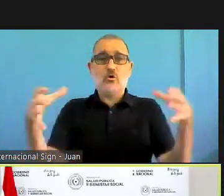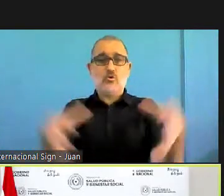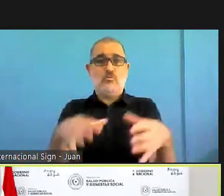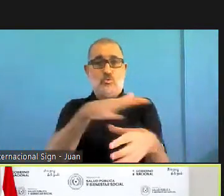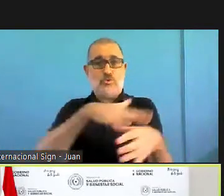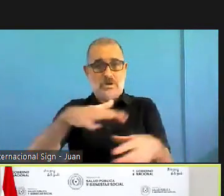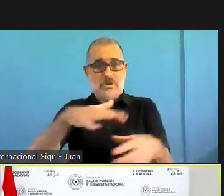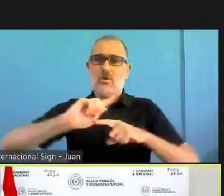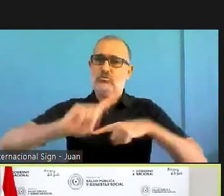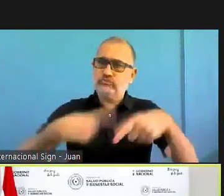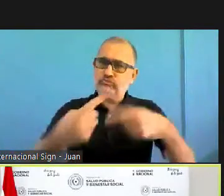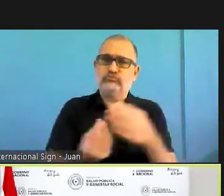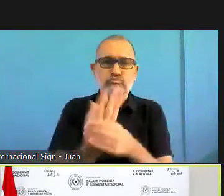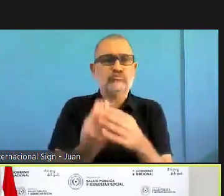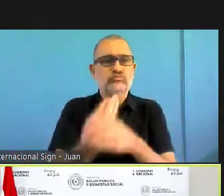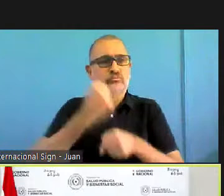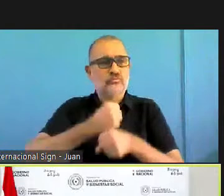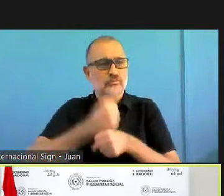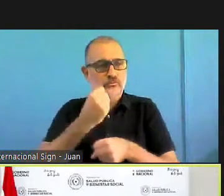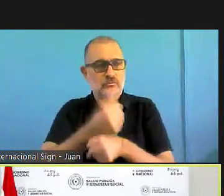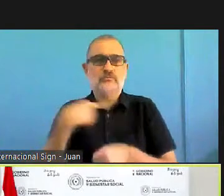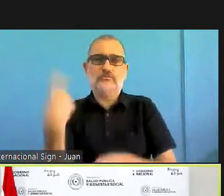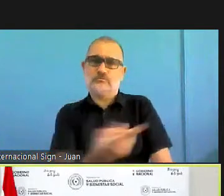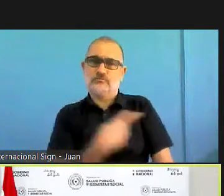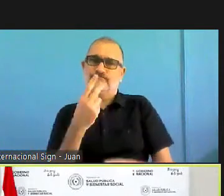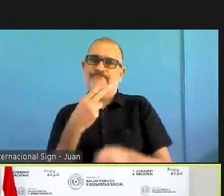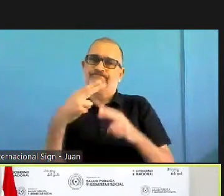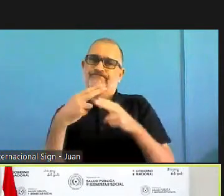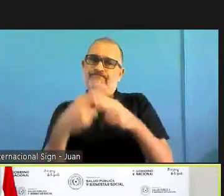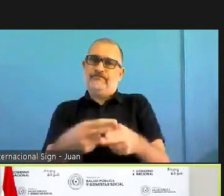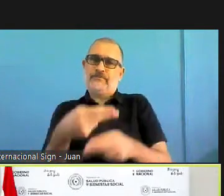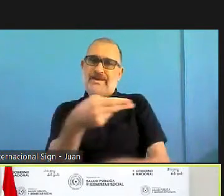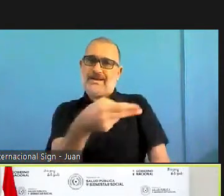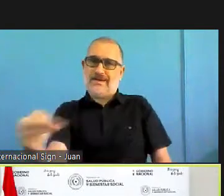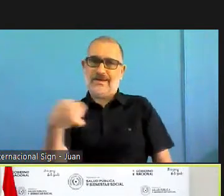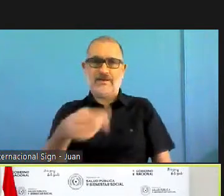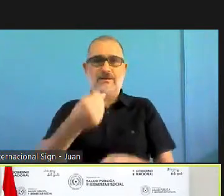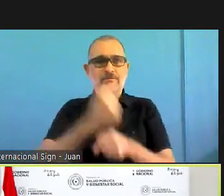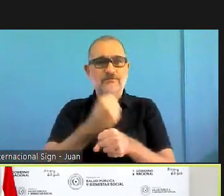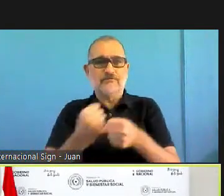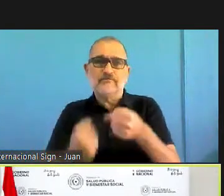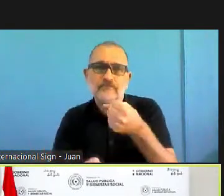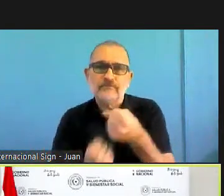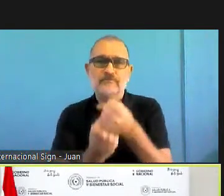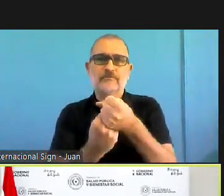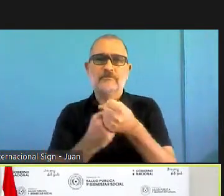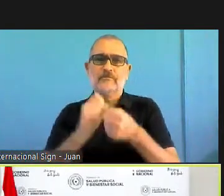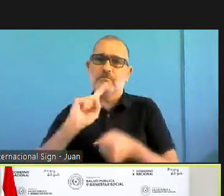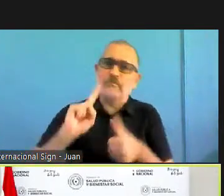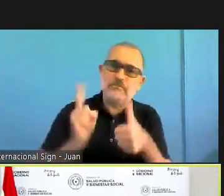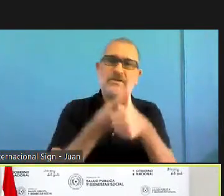model of chronic care is focused mainly on chronic diseases and risk factors.